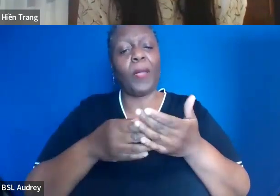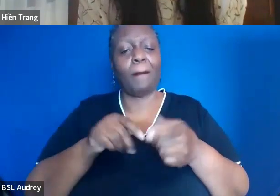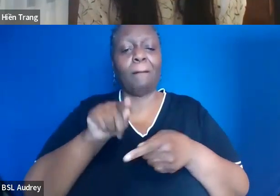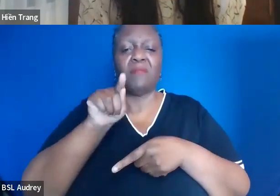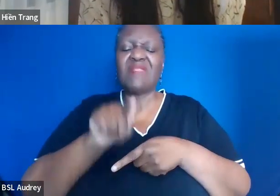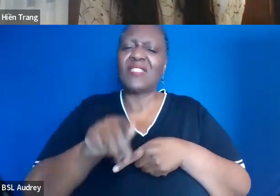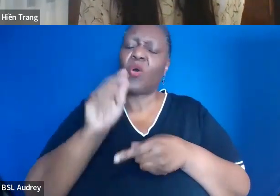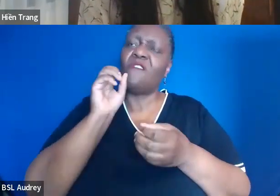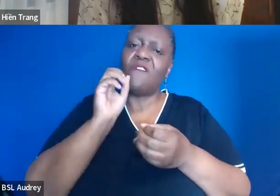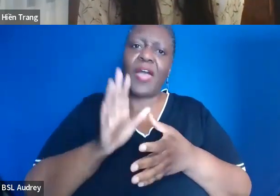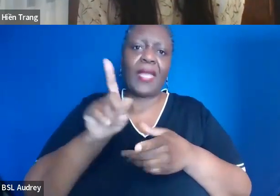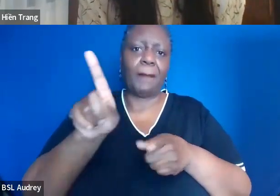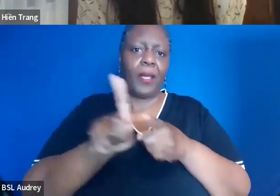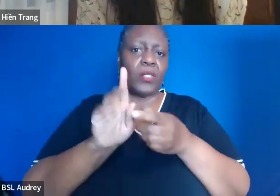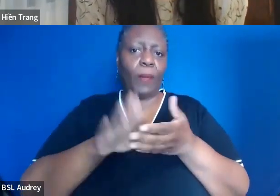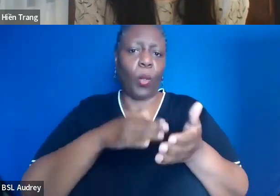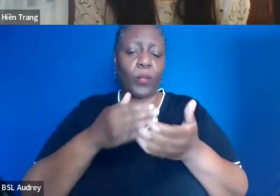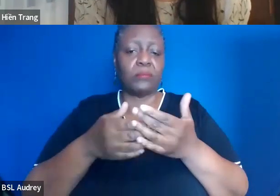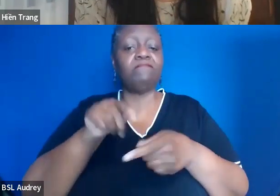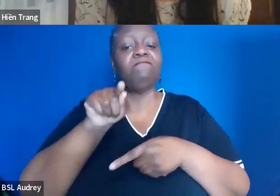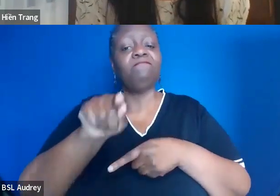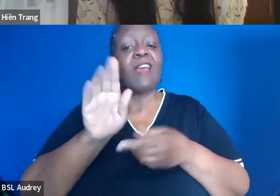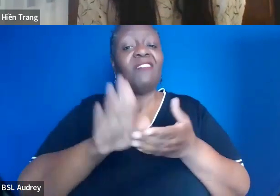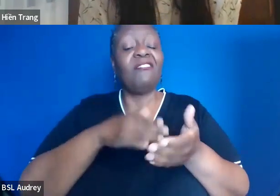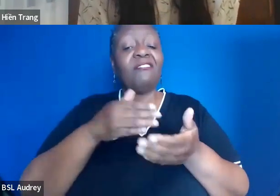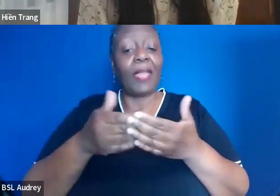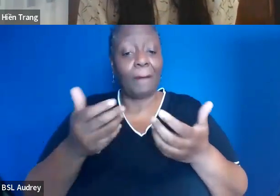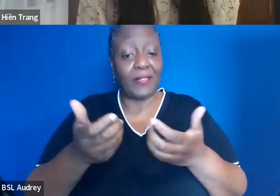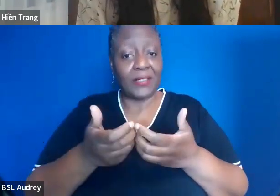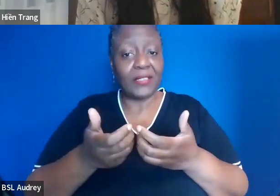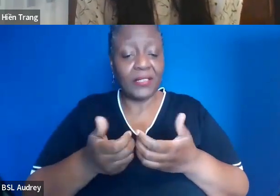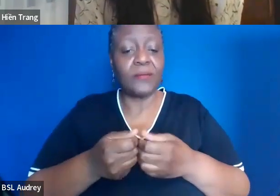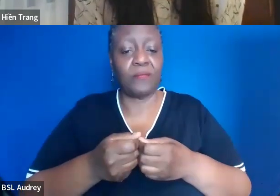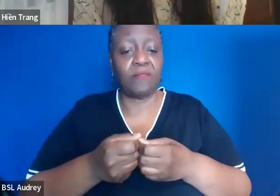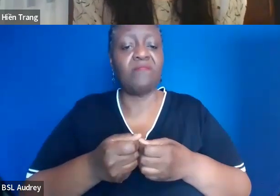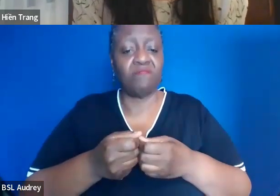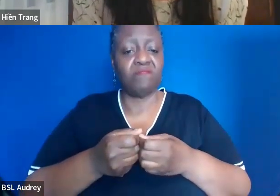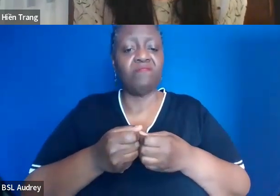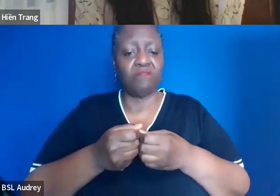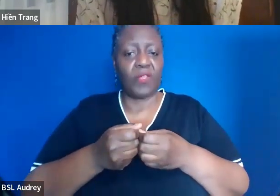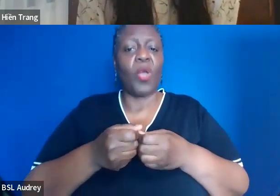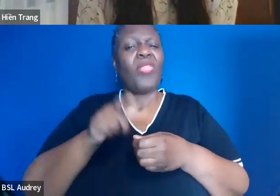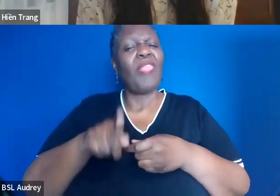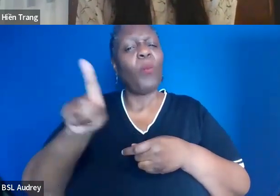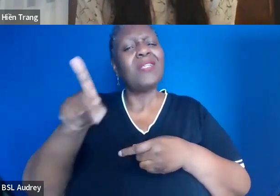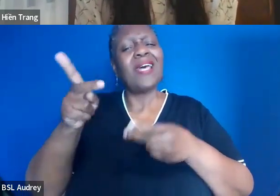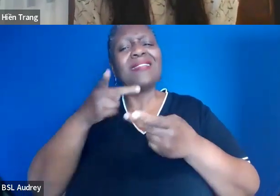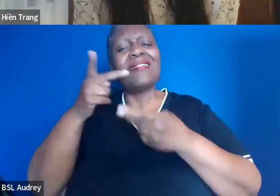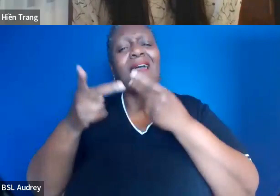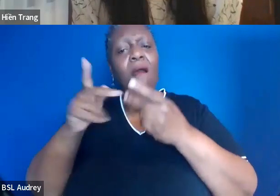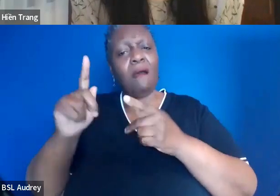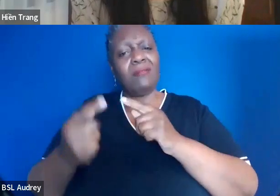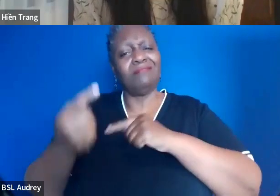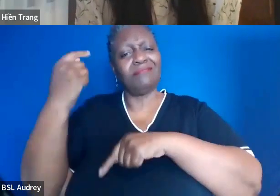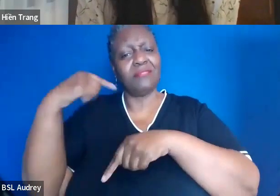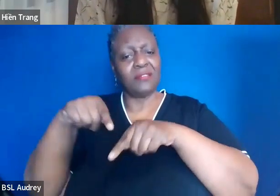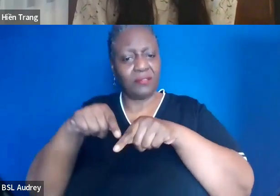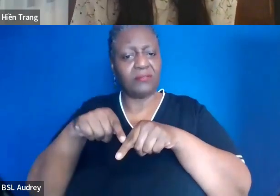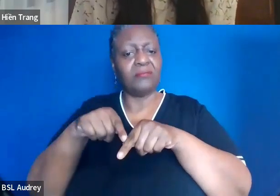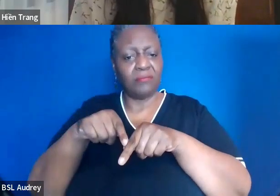ones and and and it became very famous when a Vietnamese singer during our times made a